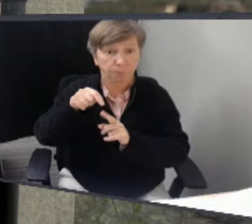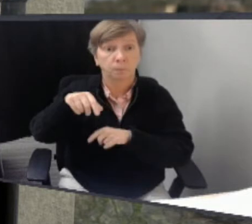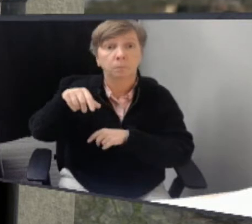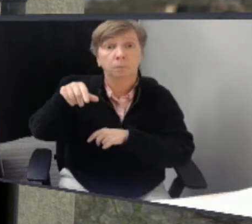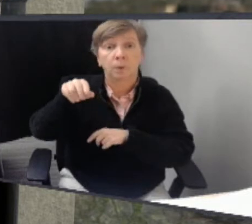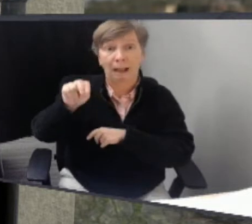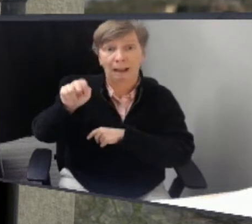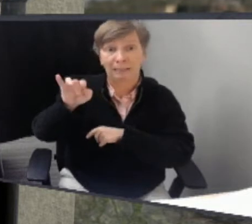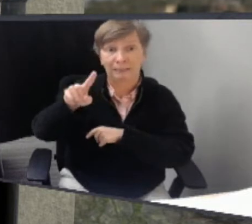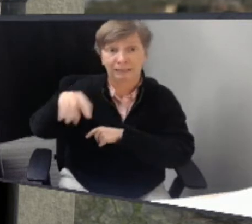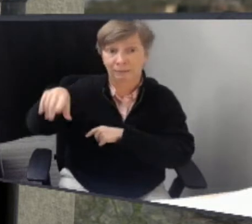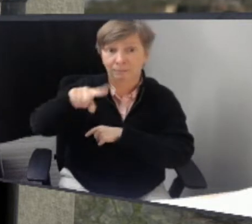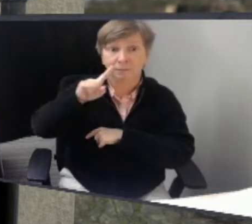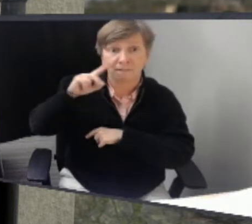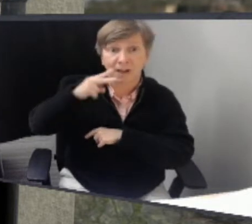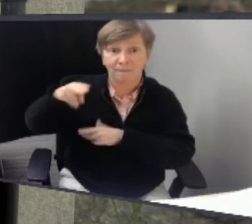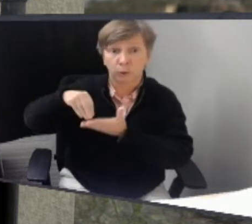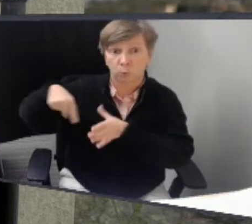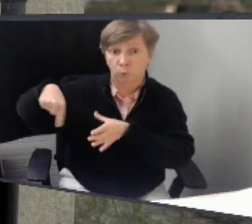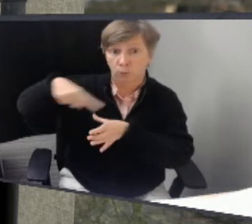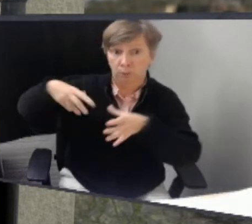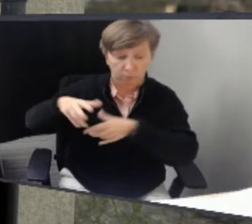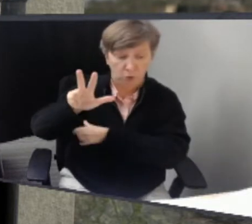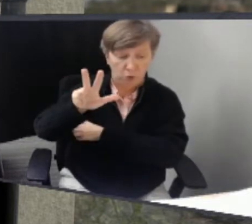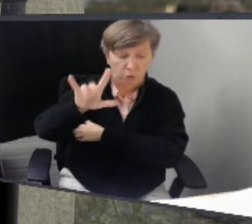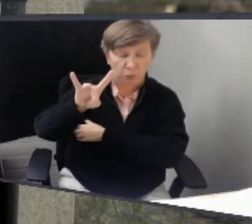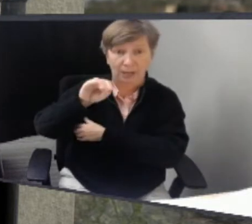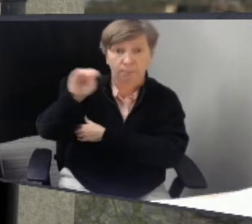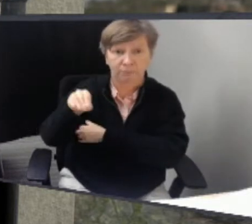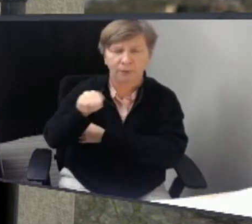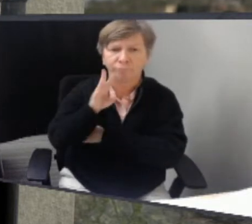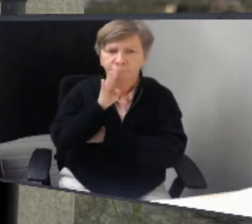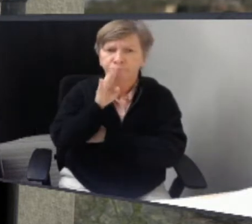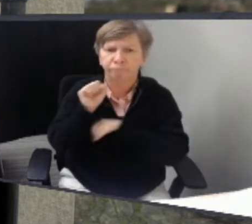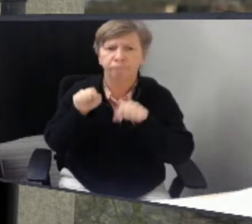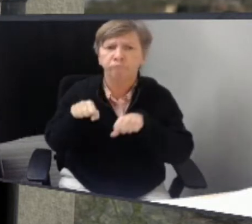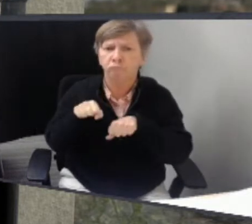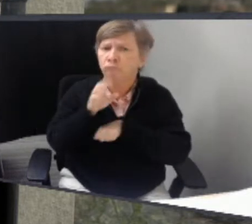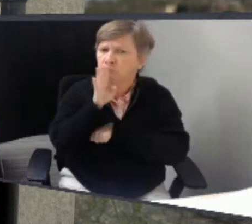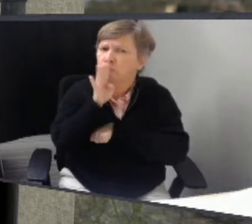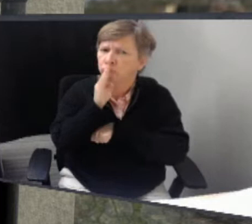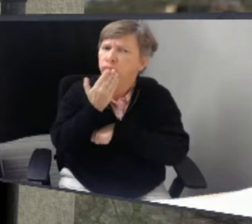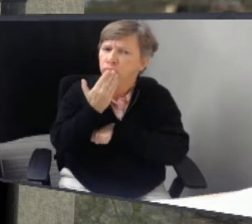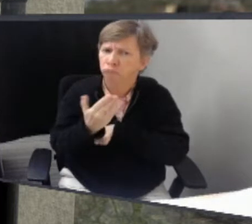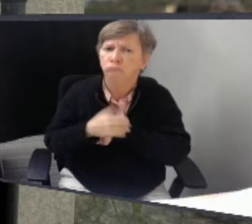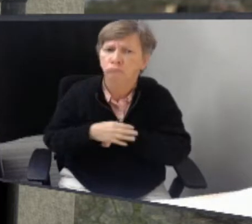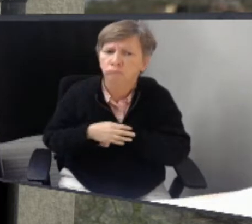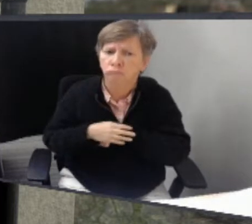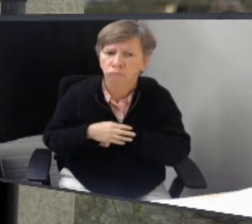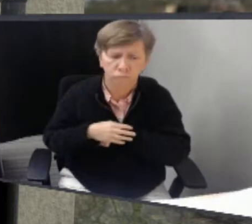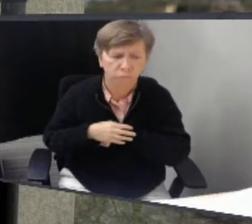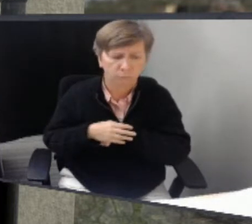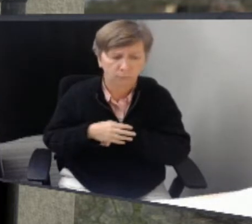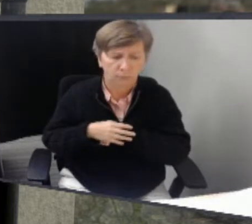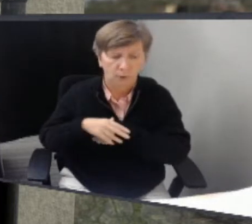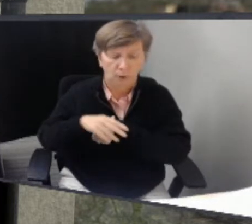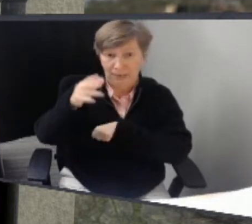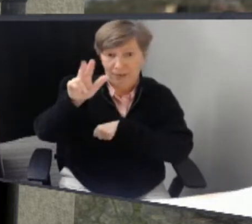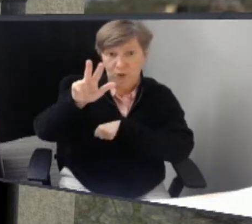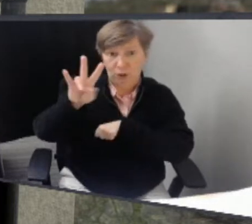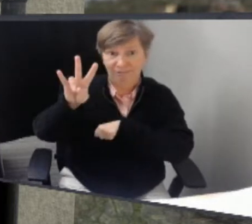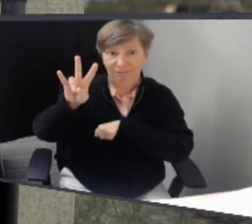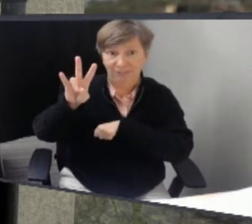Next we'll talk about communication modes at NTID, 38% of the deaf students can speak and use spoken